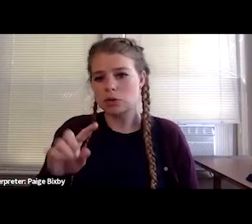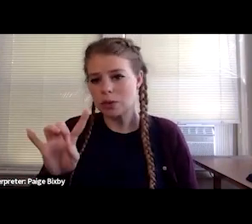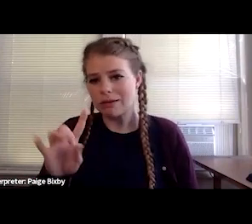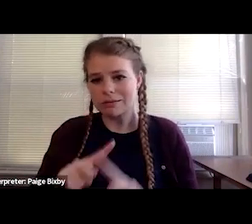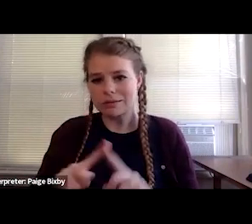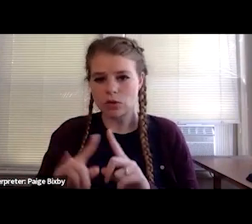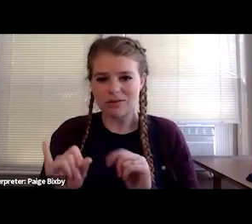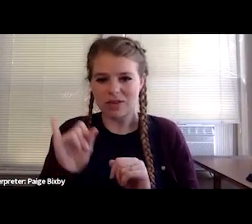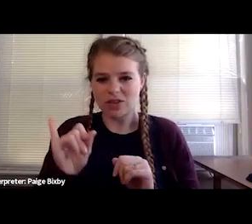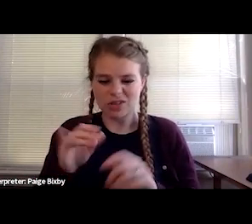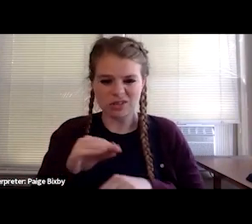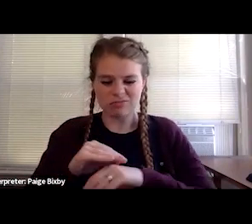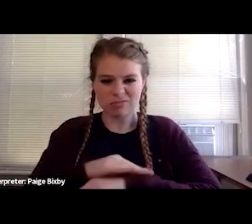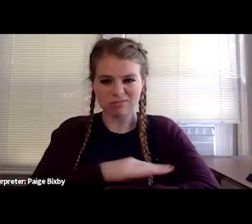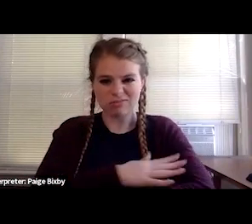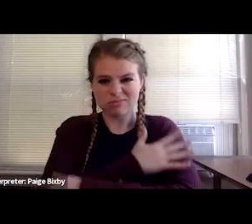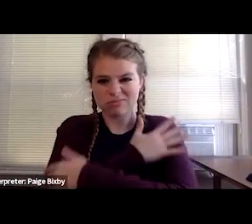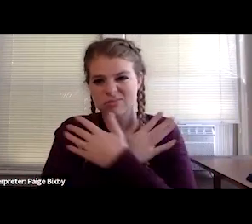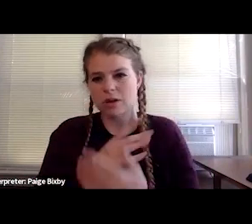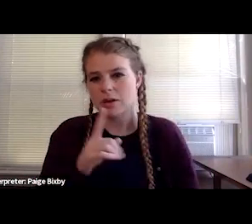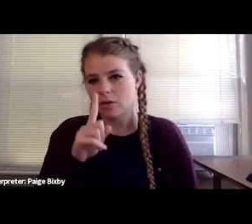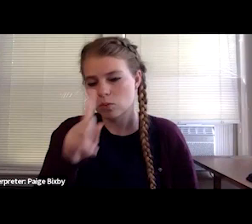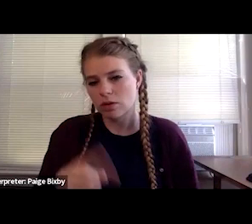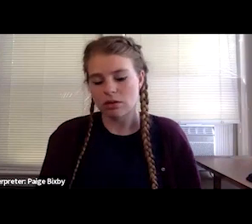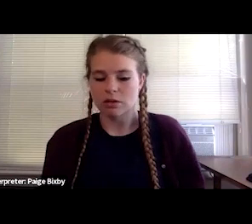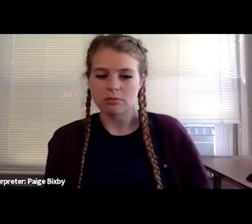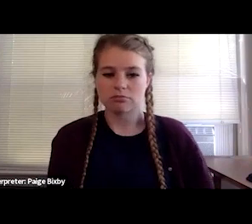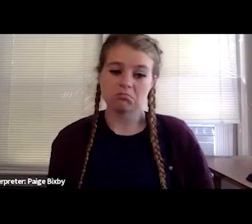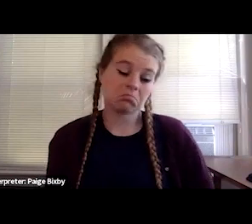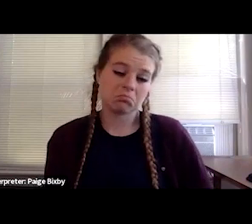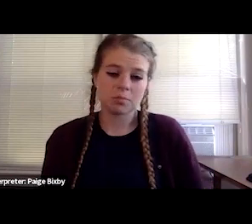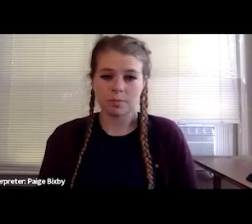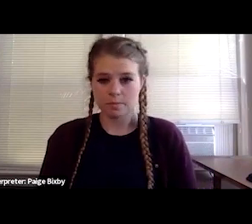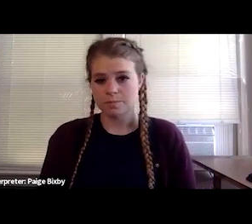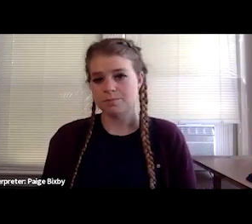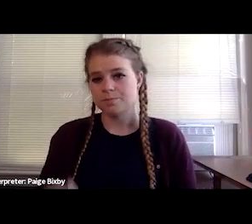at any one time that I was dealing with. And yeah, just catching them early,